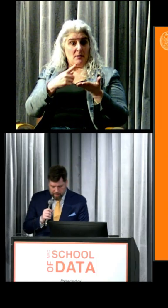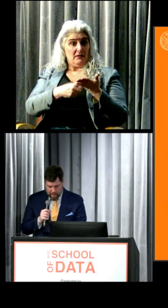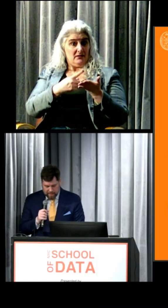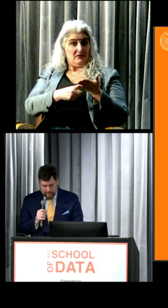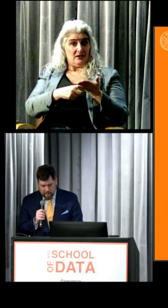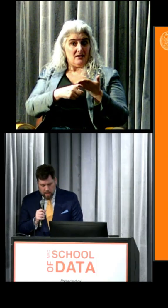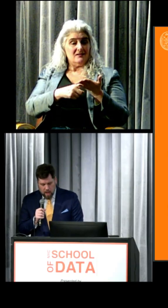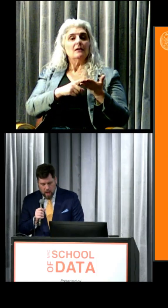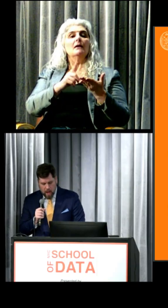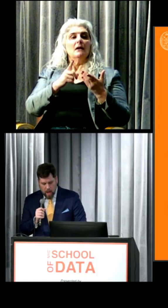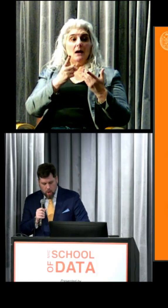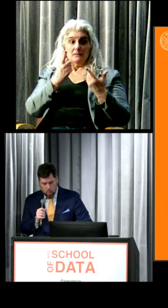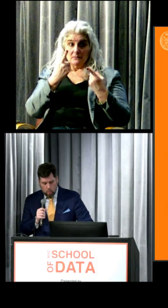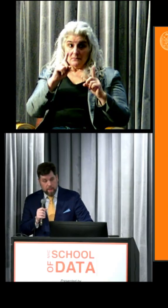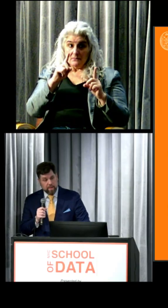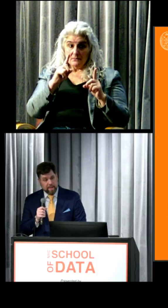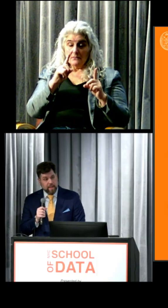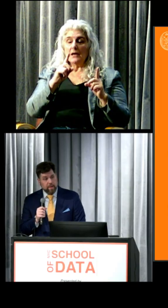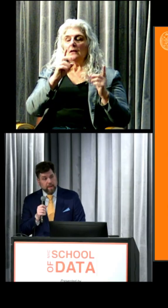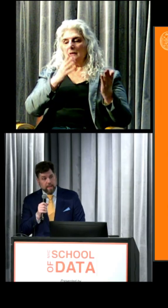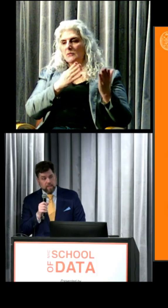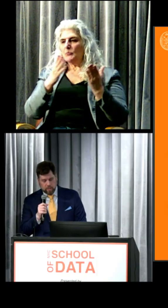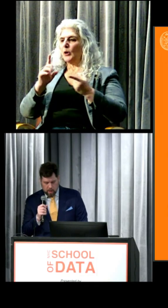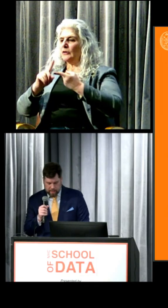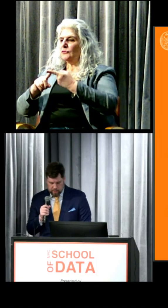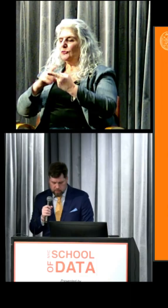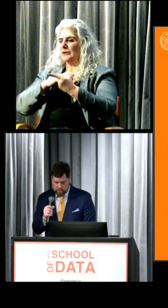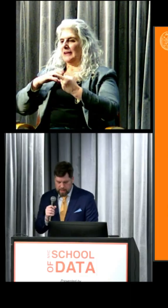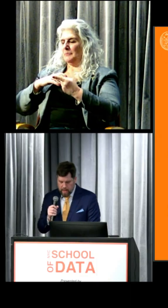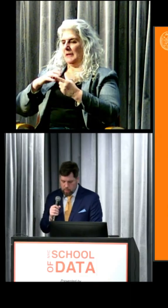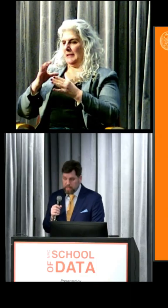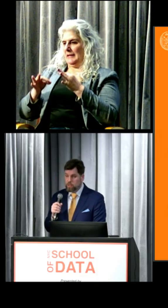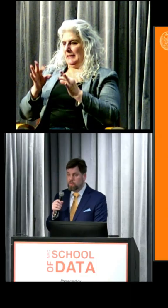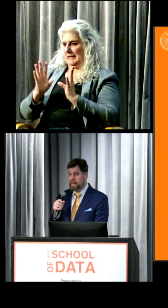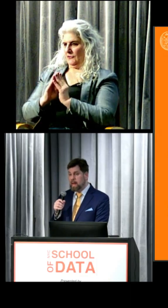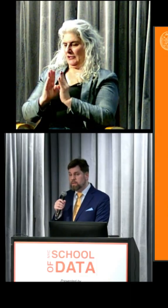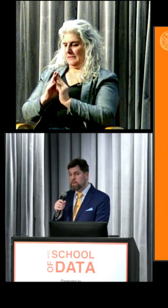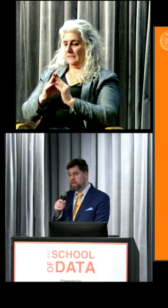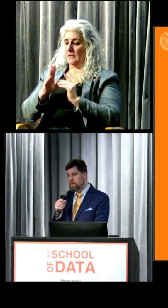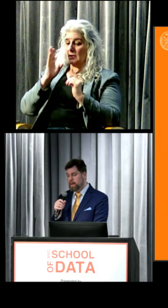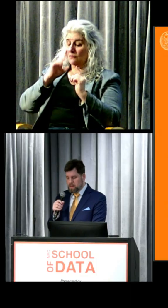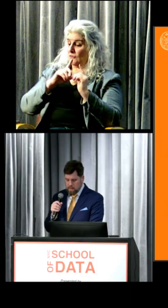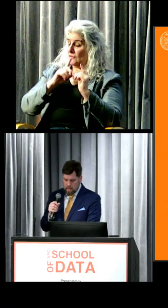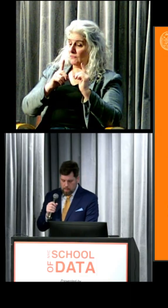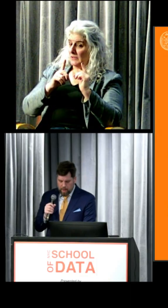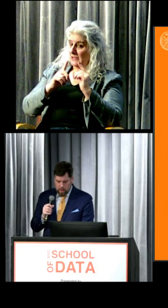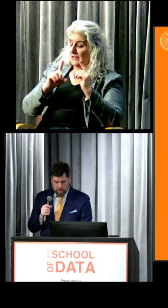ways of showing the feedback, all with the goal of looking for the best visitor experience goals here.